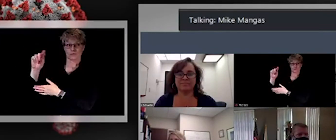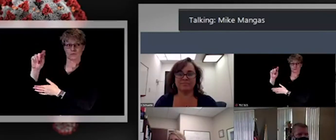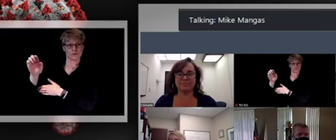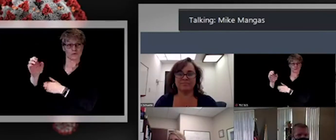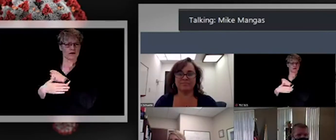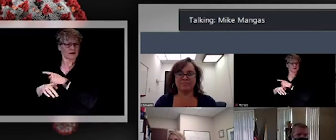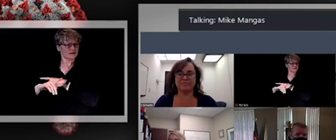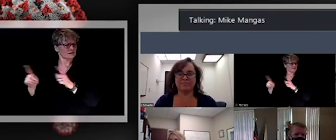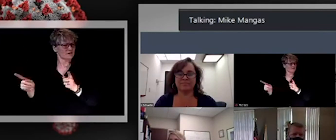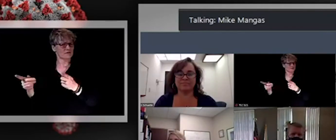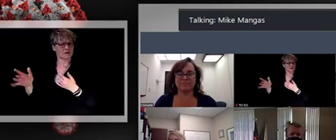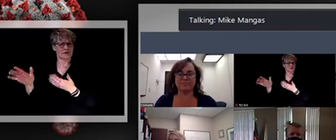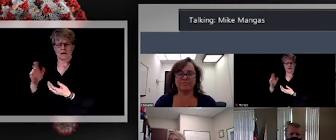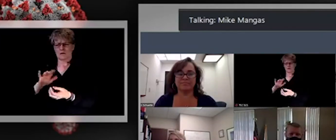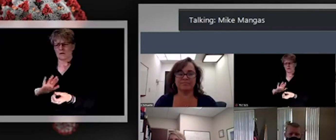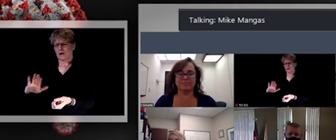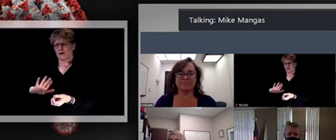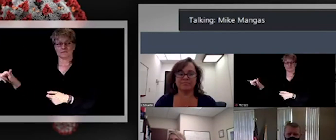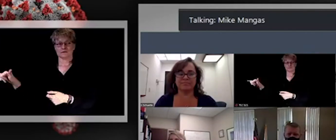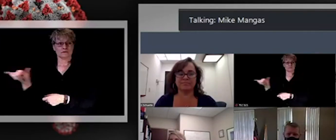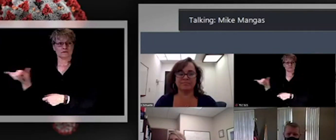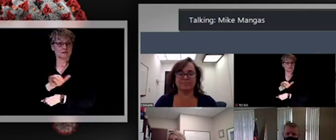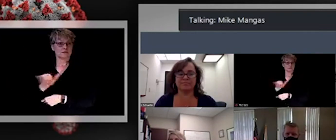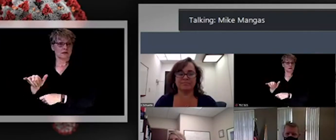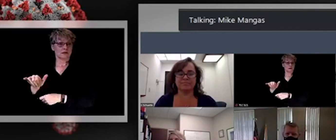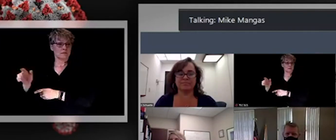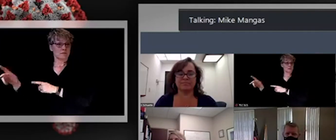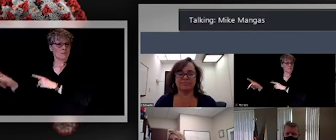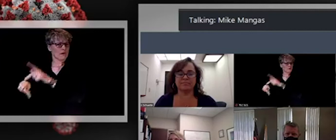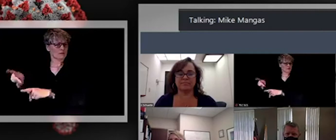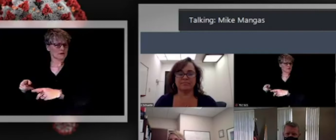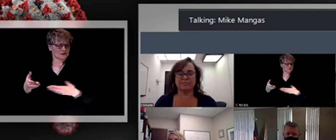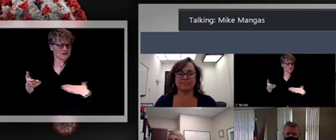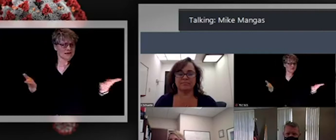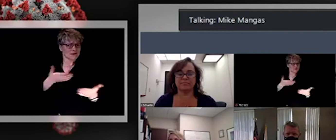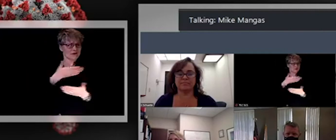as Shasta. What is being done here it's been so successful.